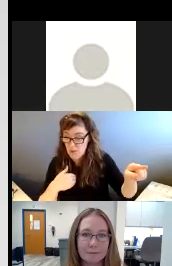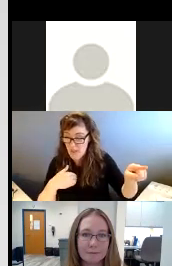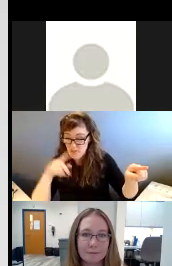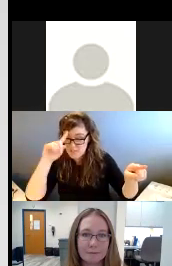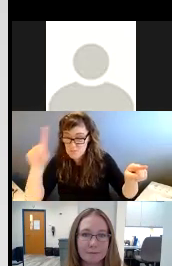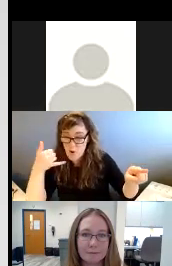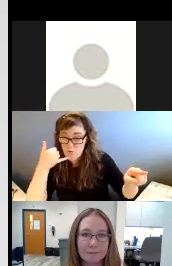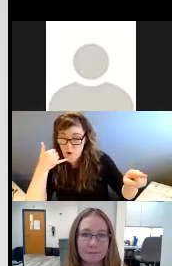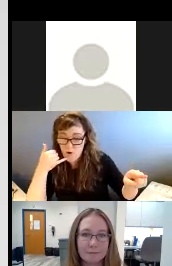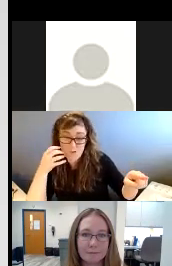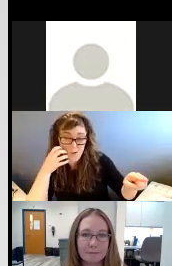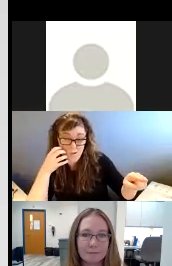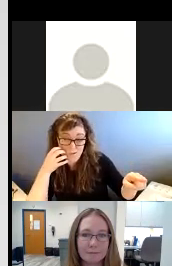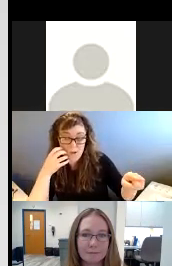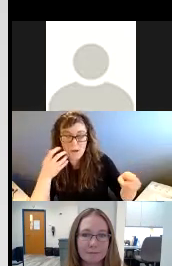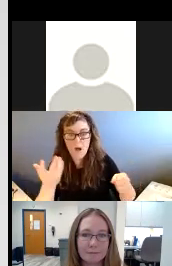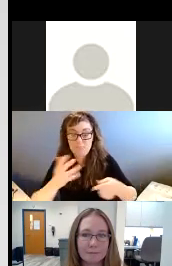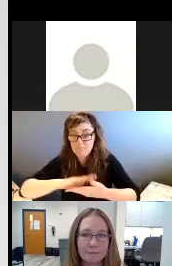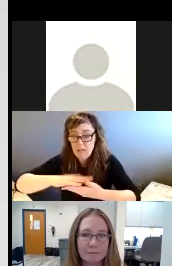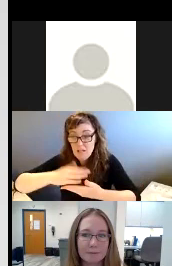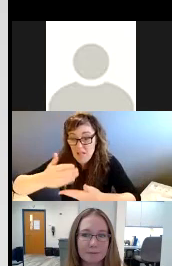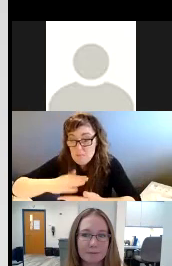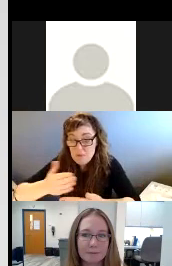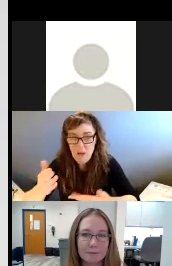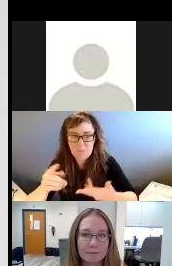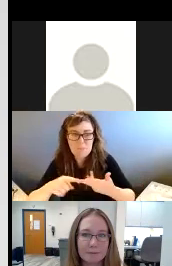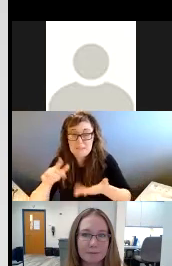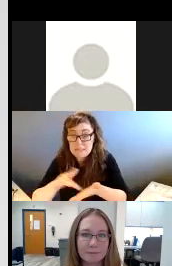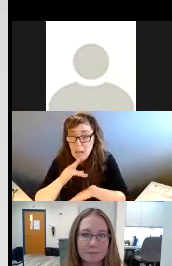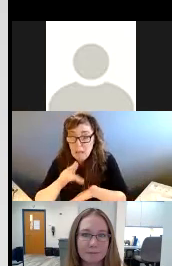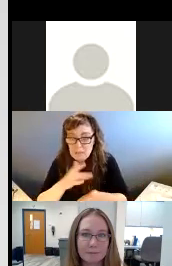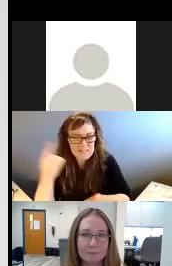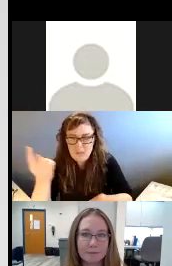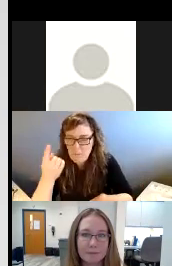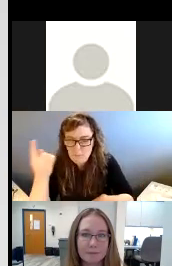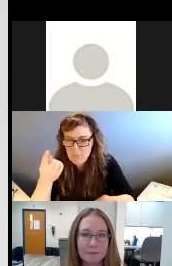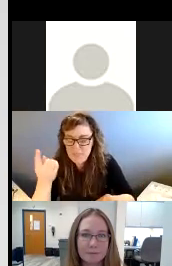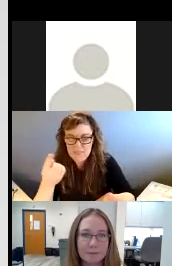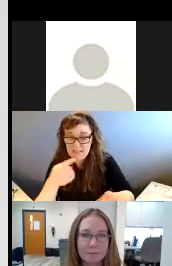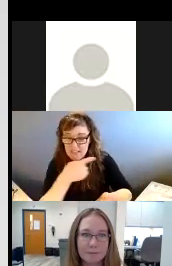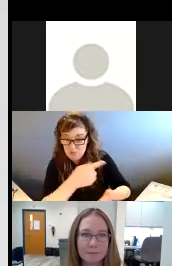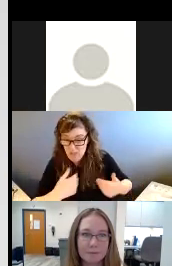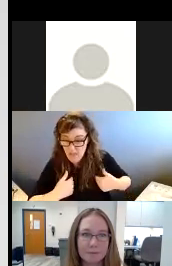A TABLET? A LAPTOP? SOME DEVICE AVAILABLE TO THEM TO BE ON THE RECEIVING END OF OUR MEETING?